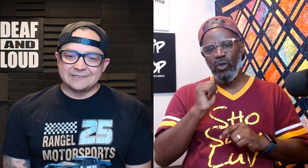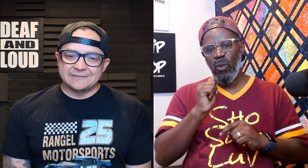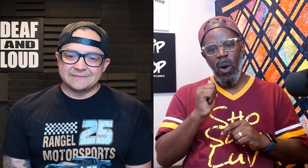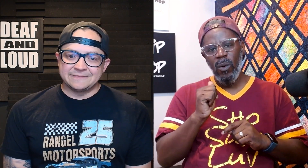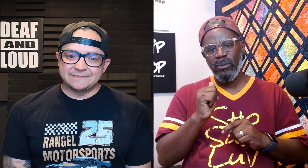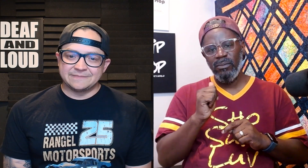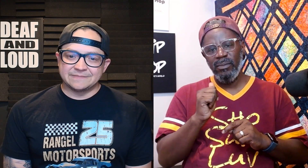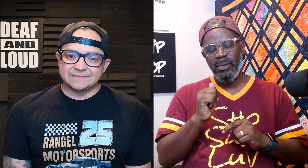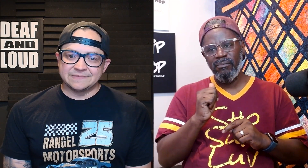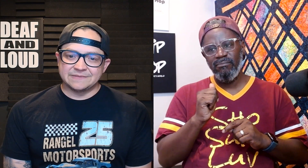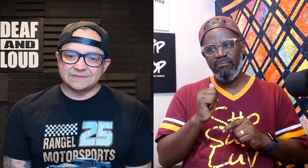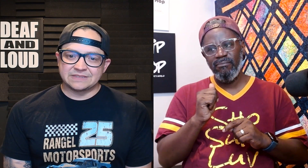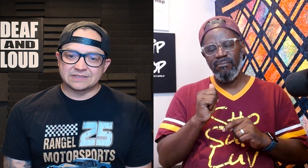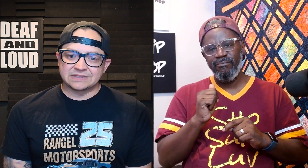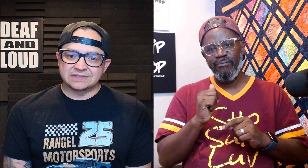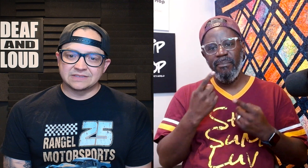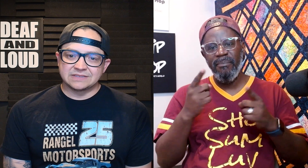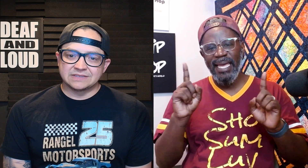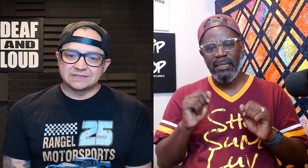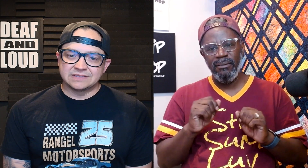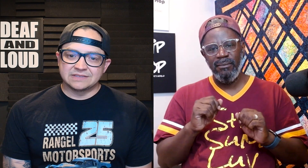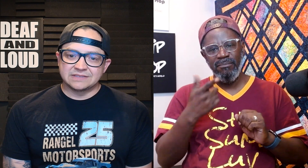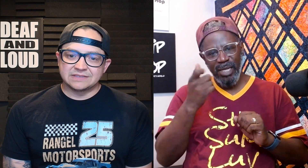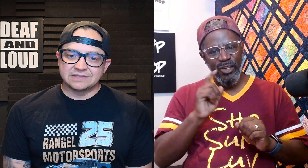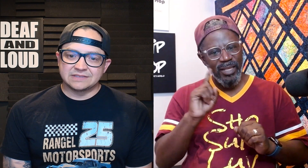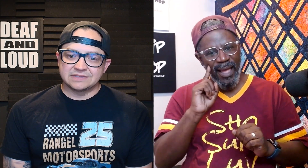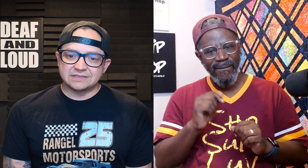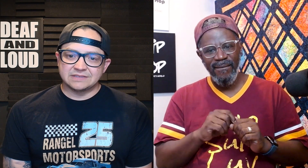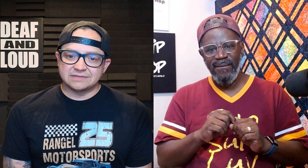"You won't make it because you're Deaf."